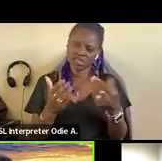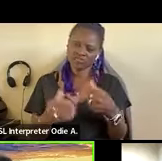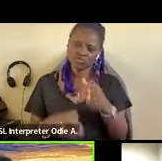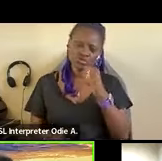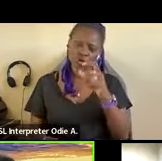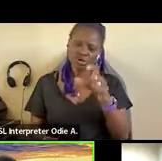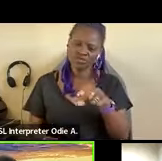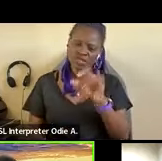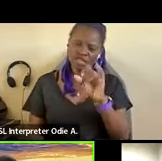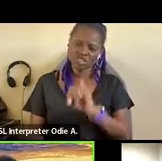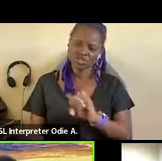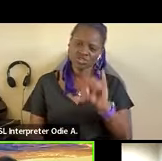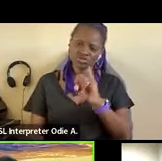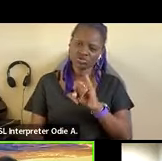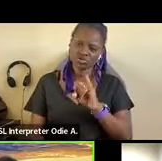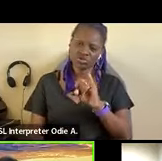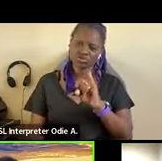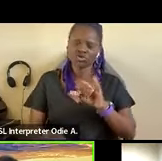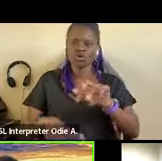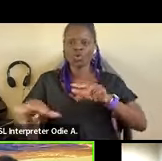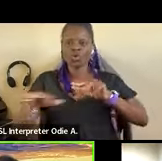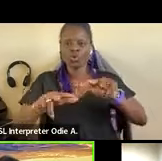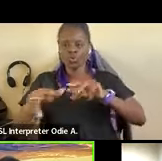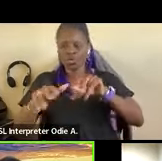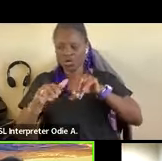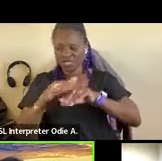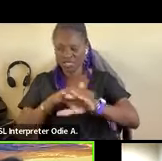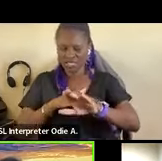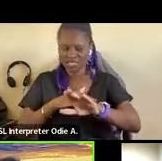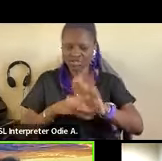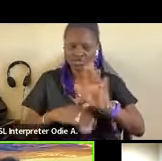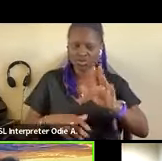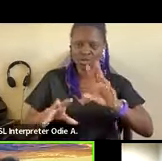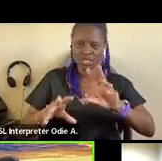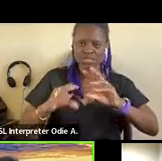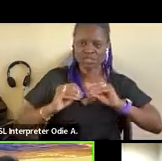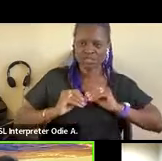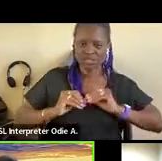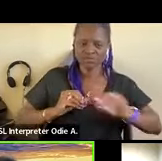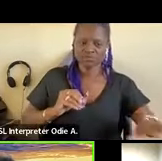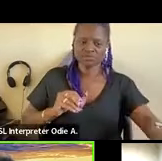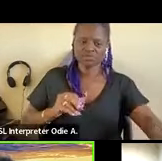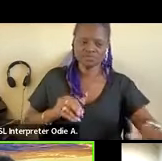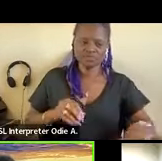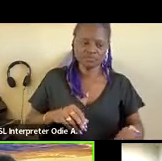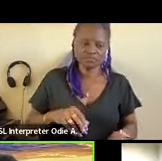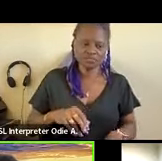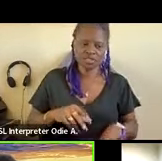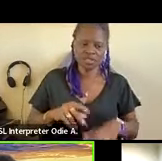Walk ups for first and second doses are accepted at most clinics and pharmacies. Residents can make appointments at the